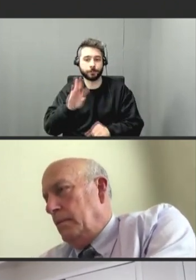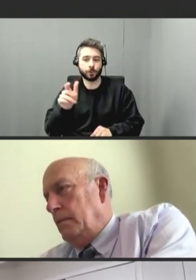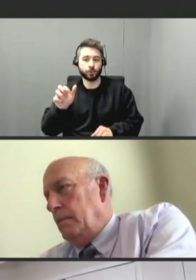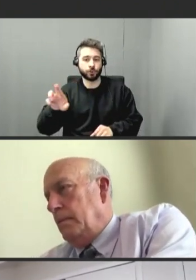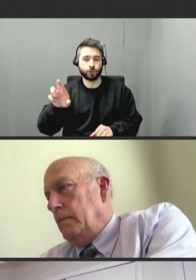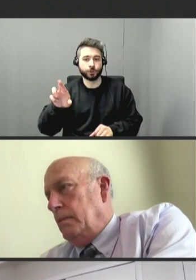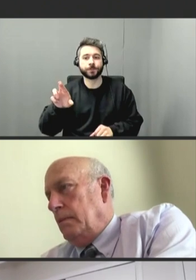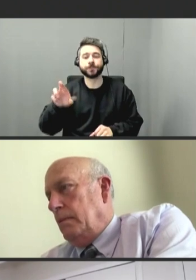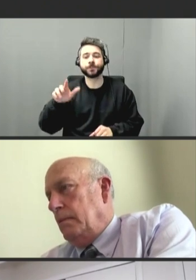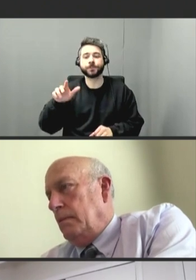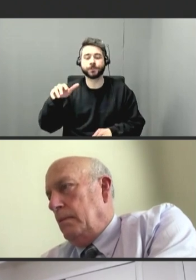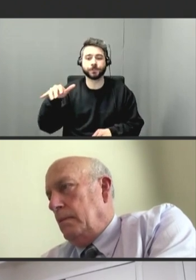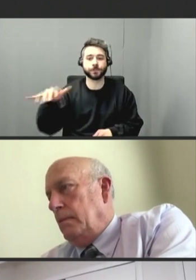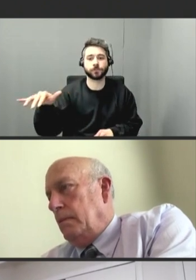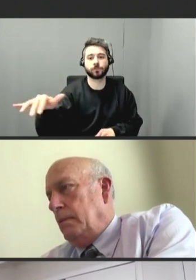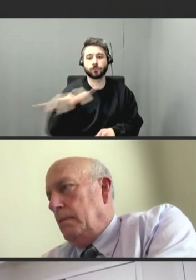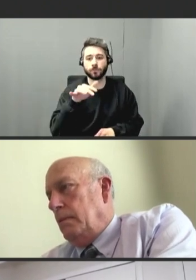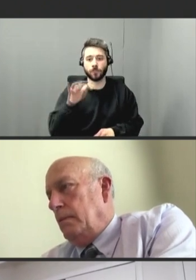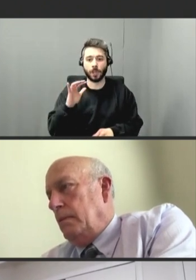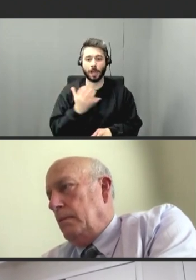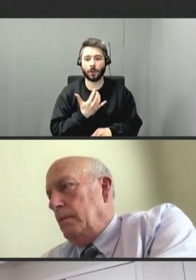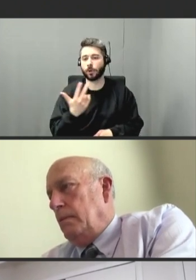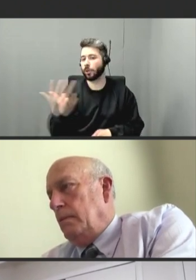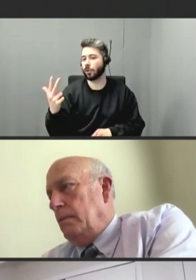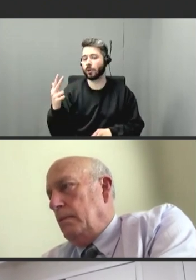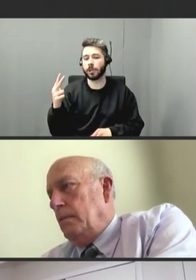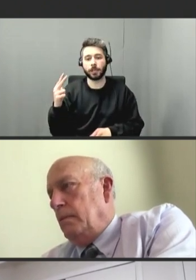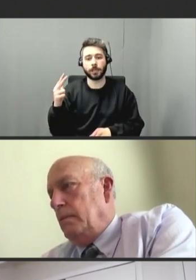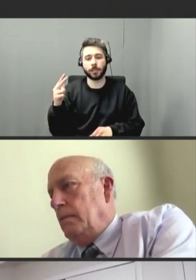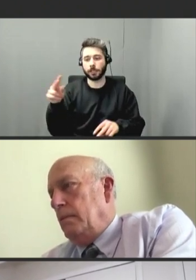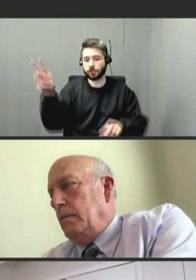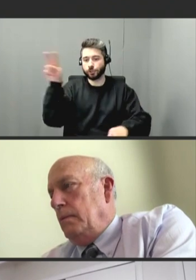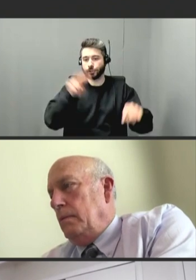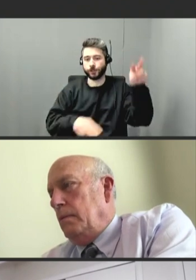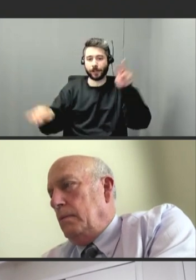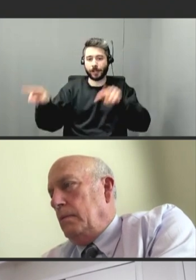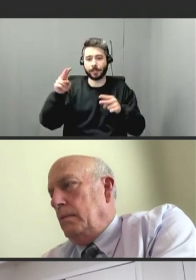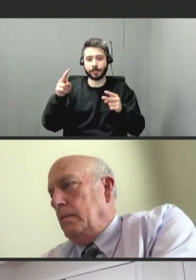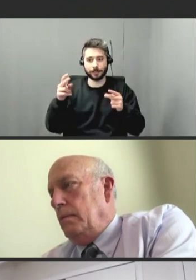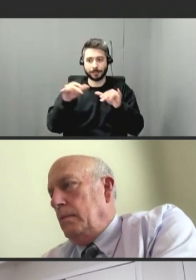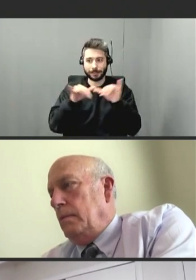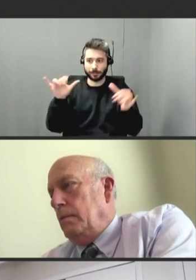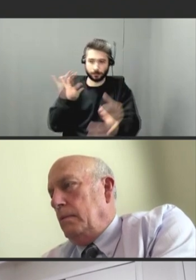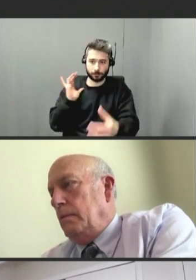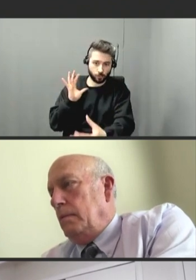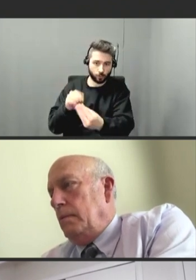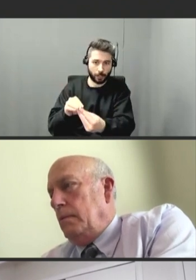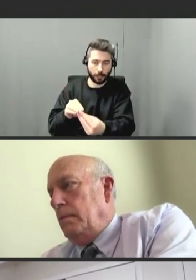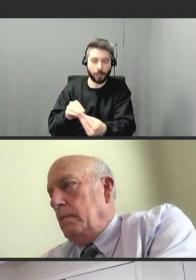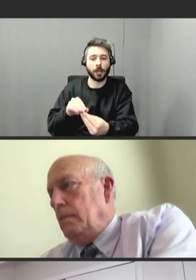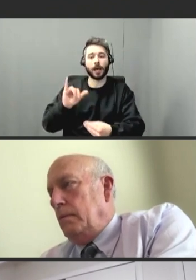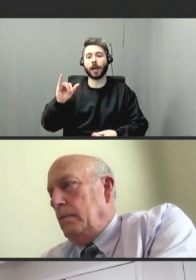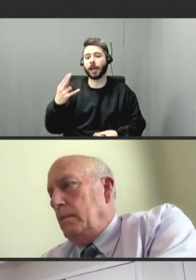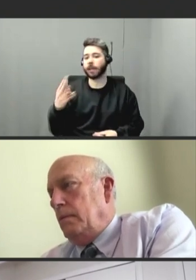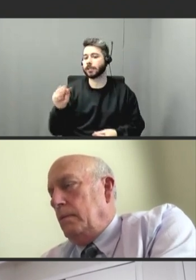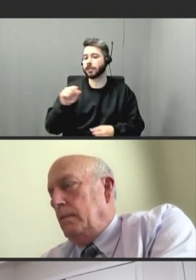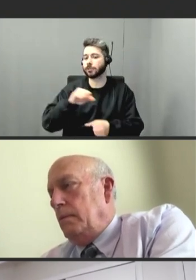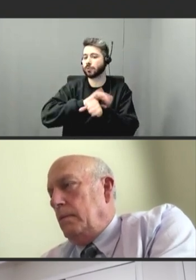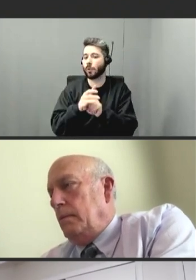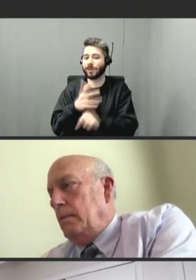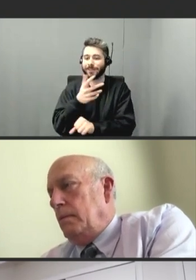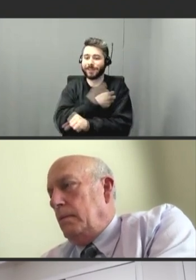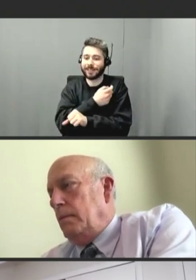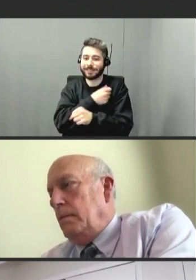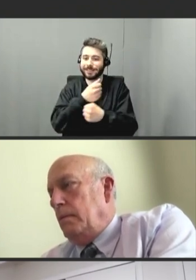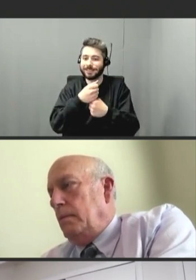Across our three surveillance systems, to date, the IHS COVID vaccine safety monitoring